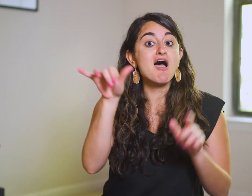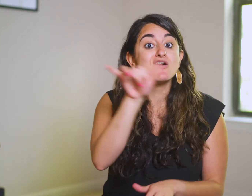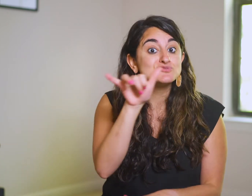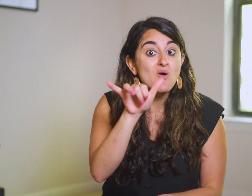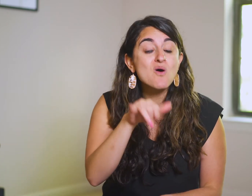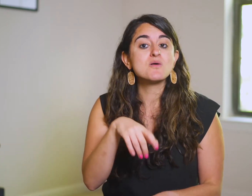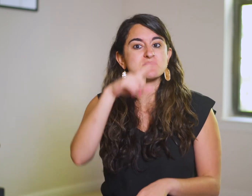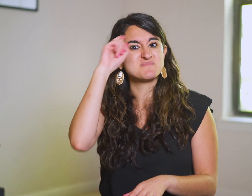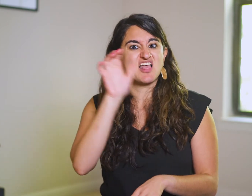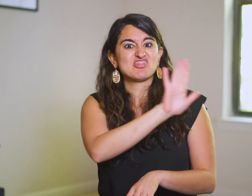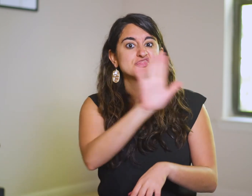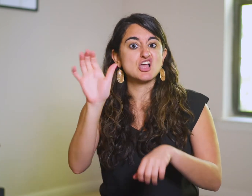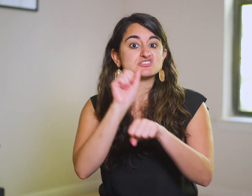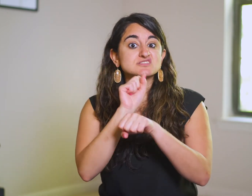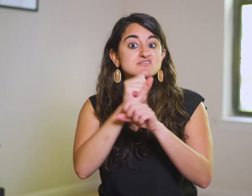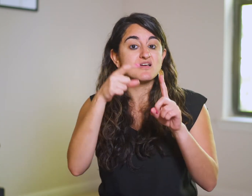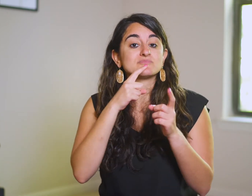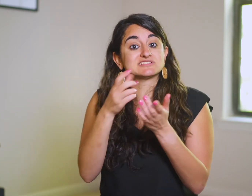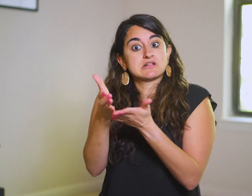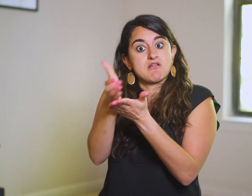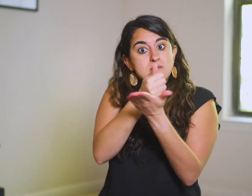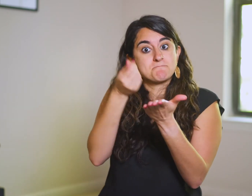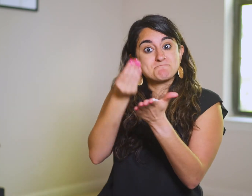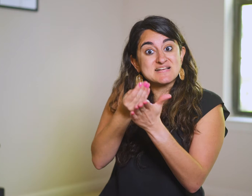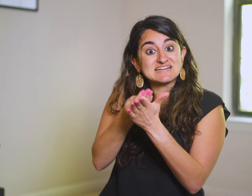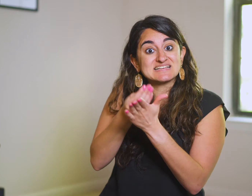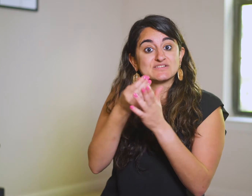but primarily because their job is to collect money